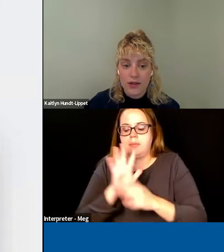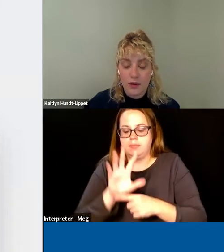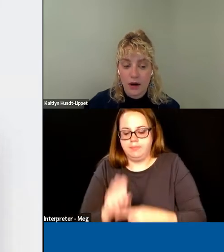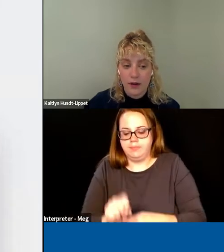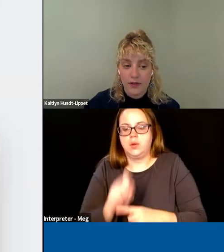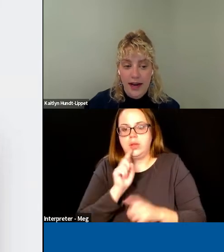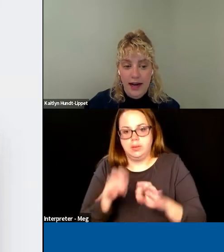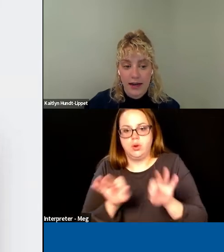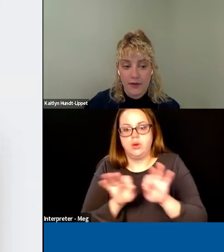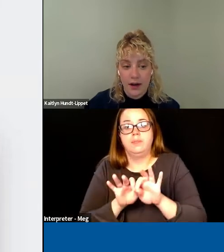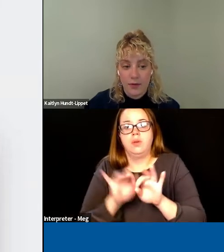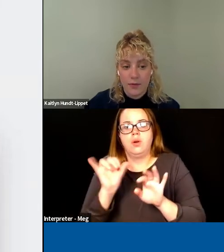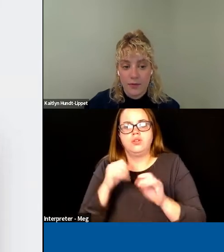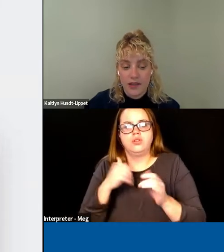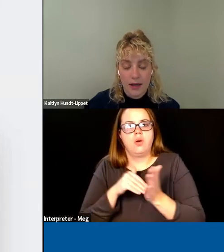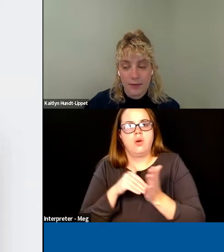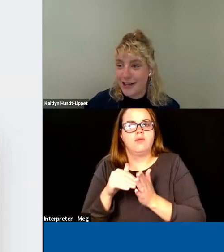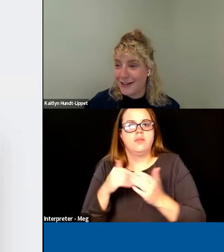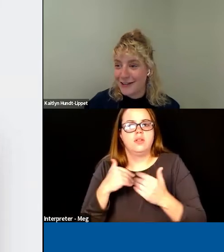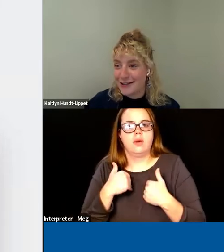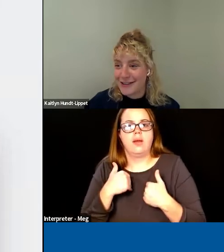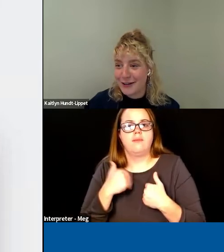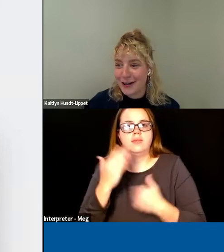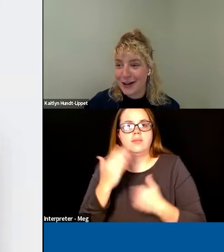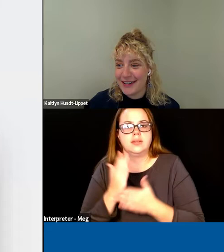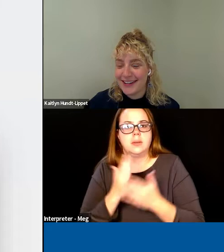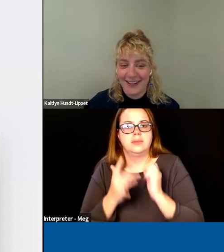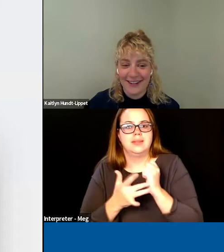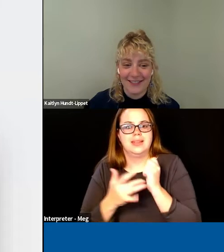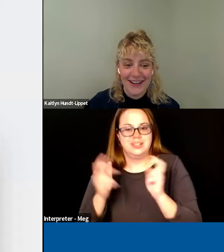You also often have some tech issues, that's quite common,